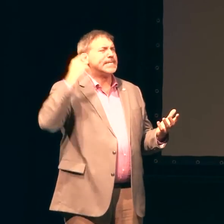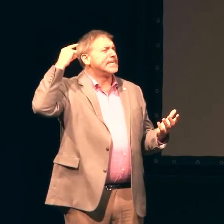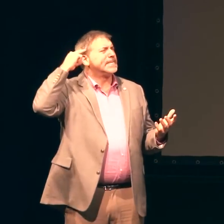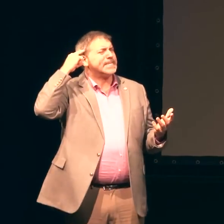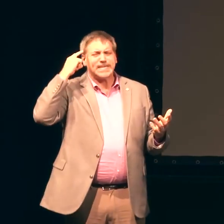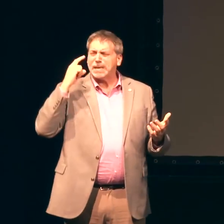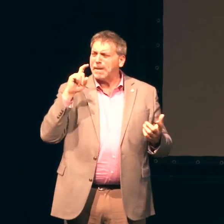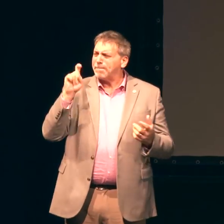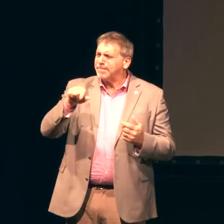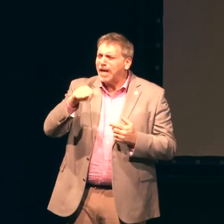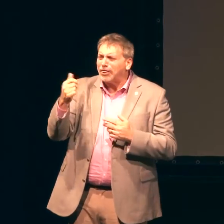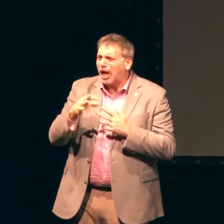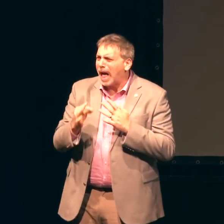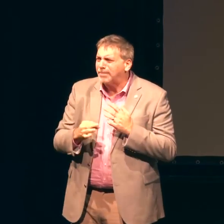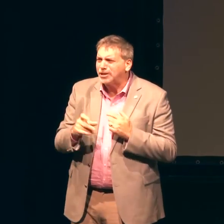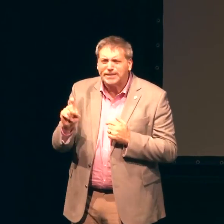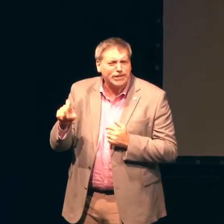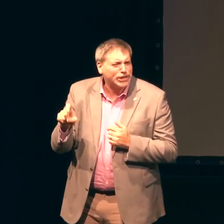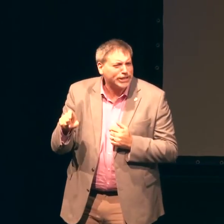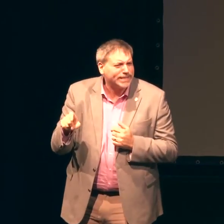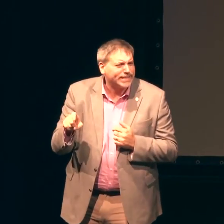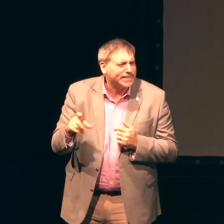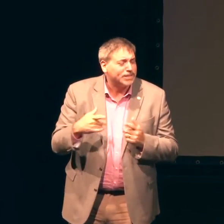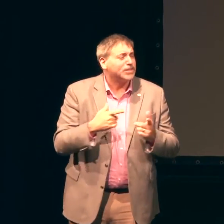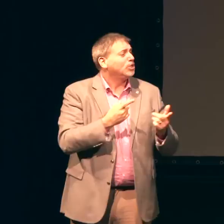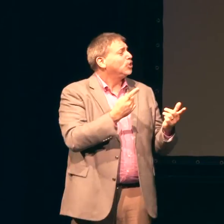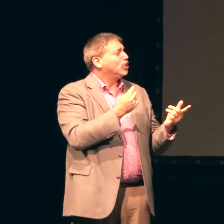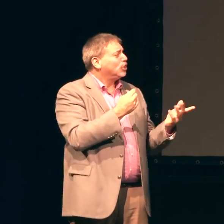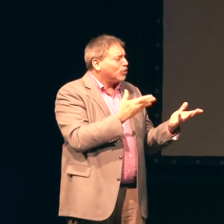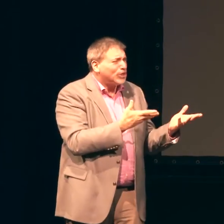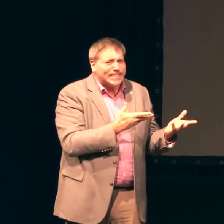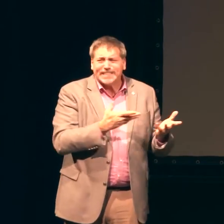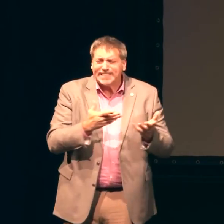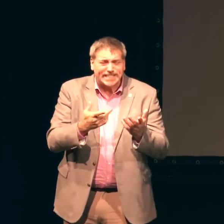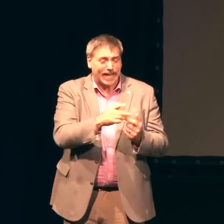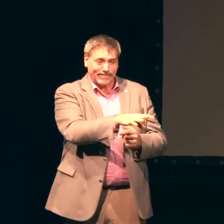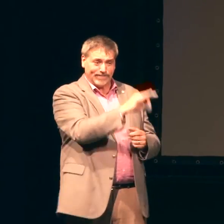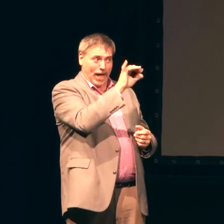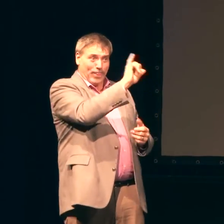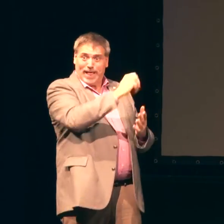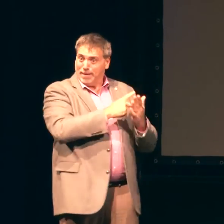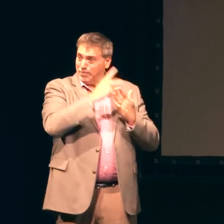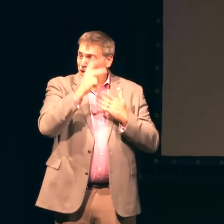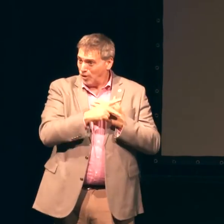advice and she's thinking, but, what are my other options? Don't I have others? And she